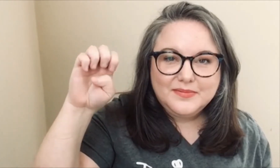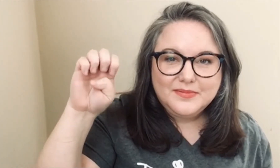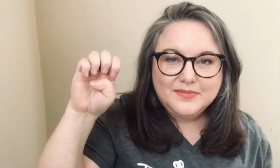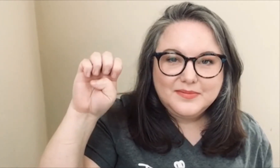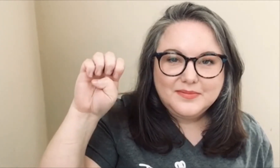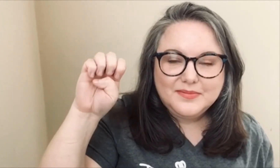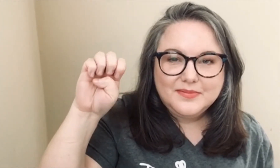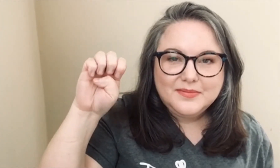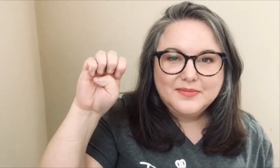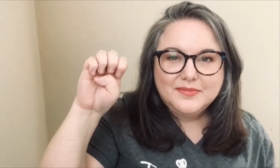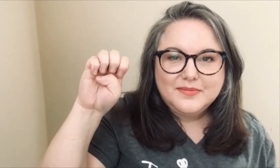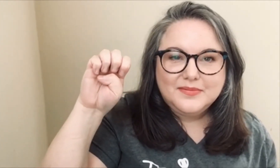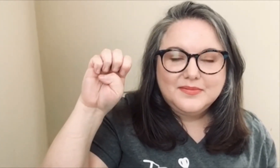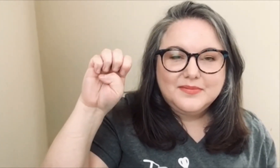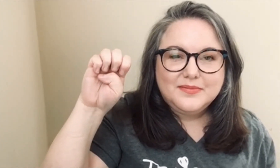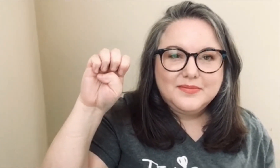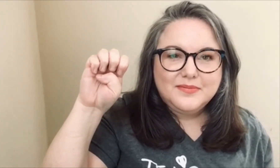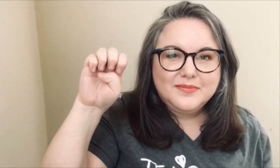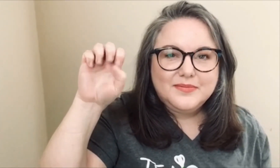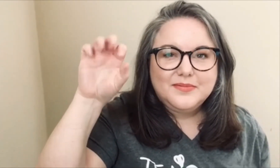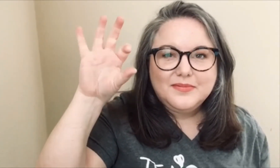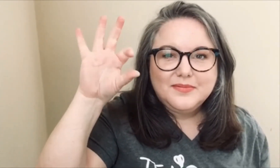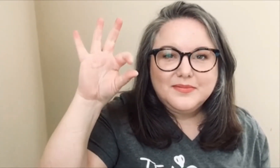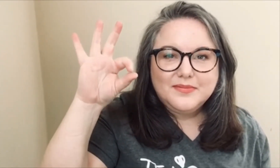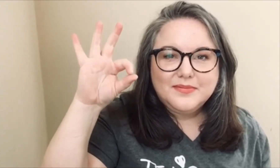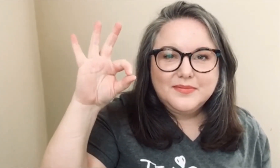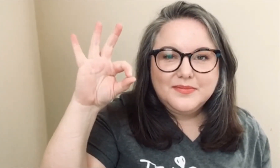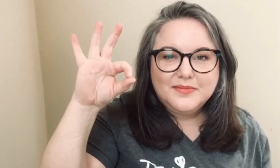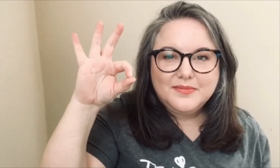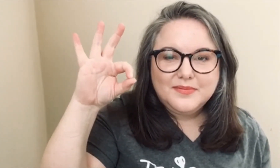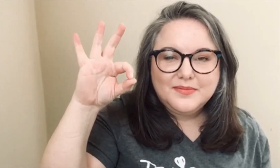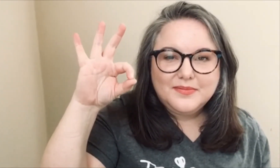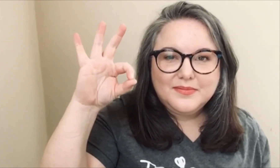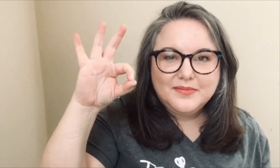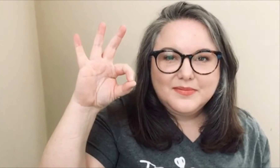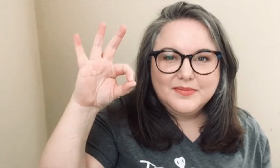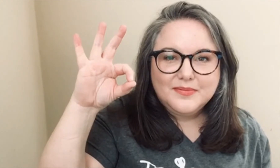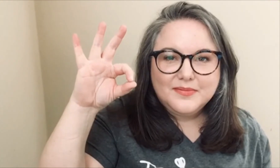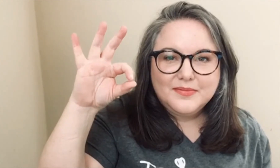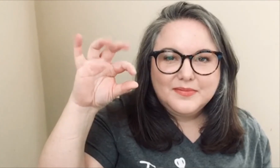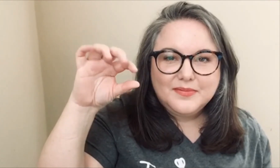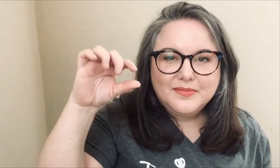E F